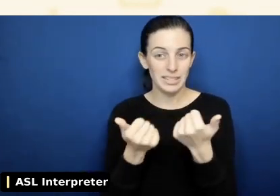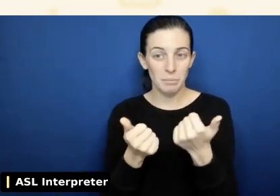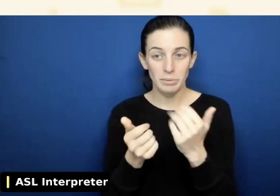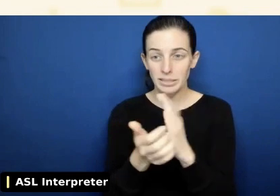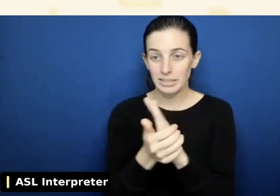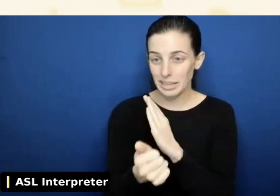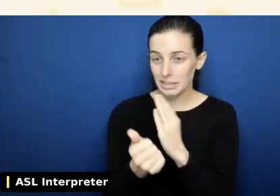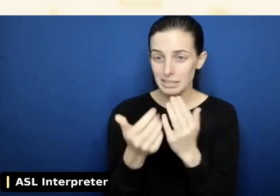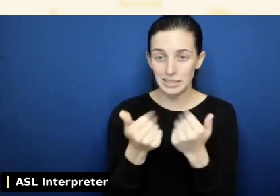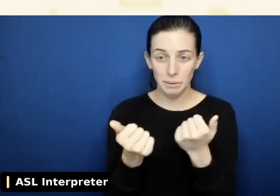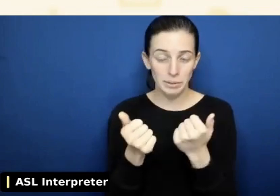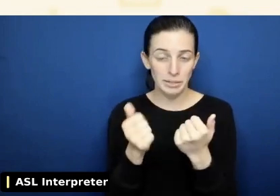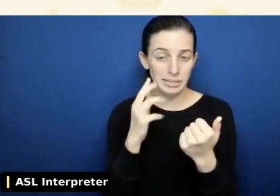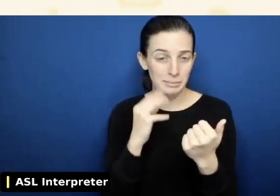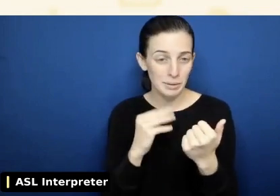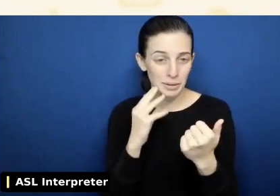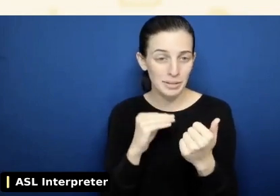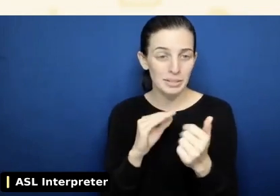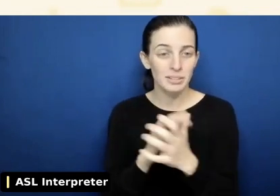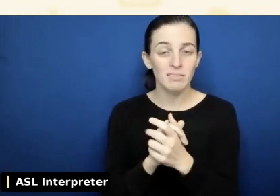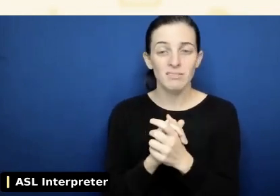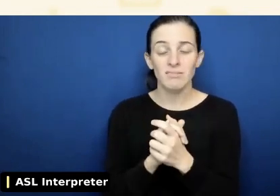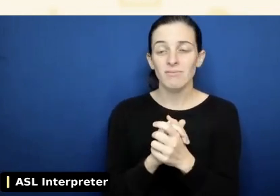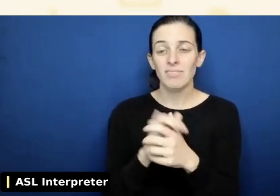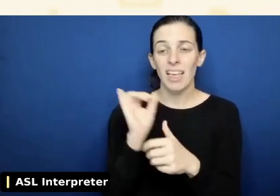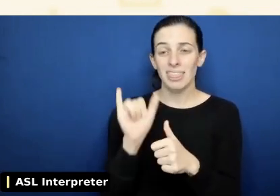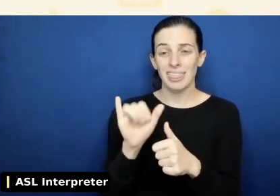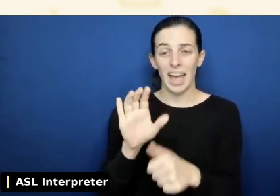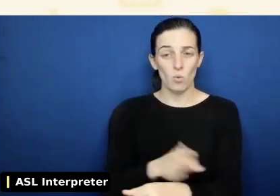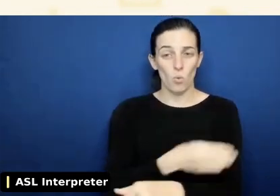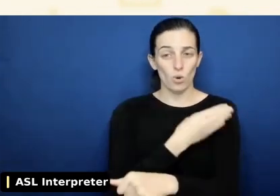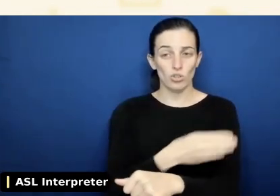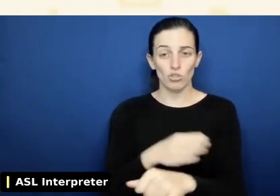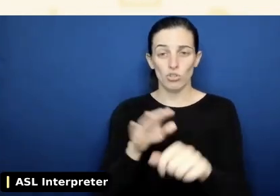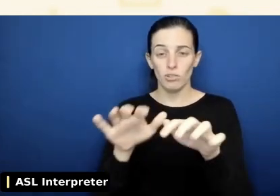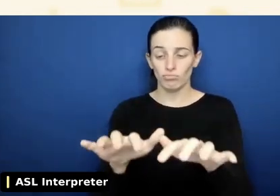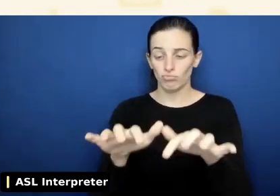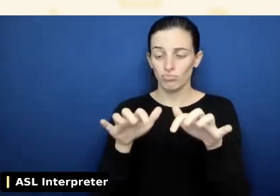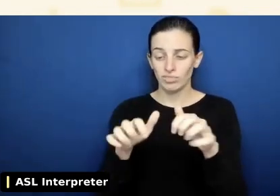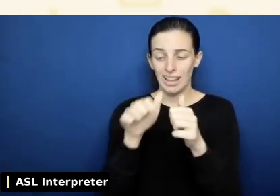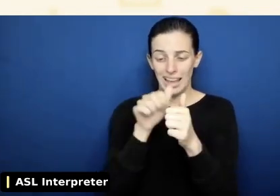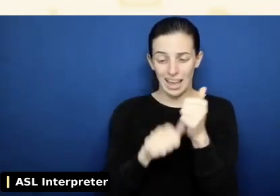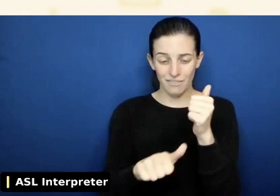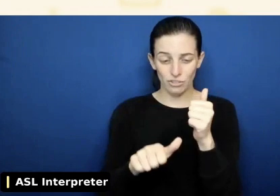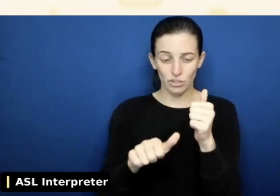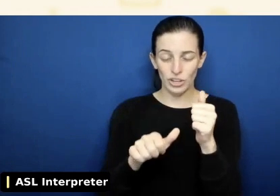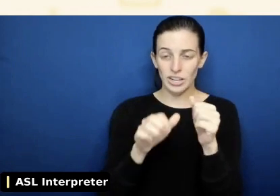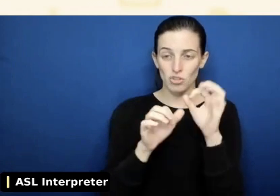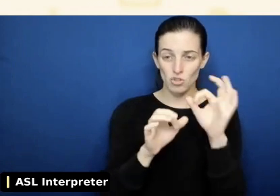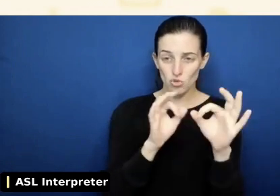This orchestra, with every pause, and every note, and every crescendo is a dance of a diverse experience,